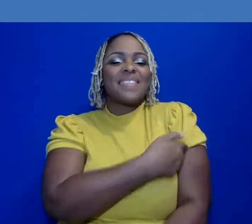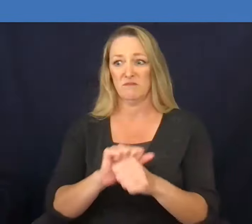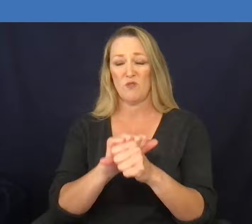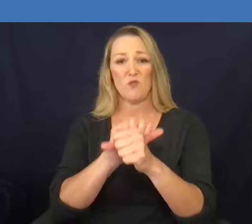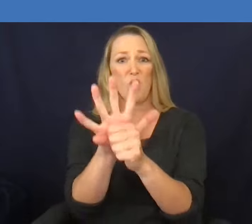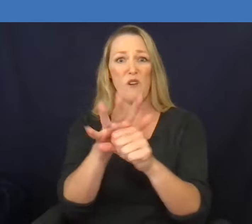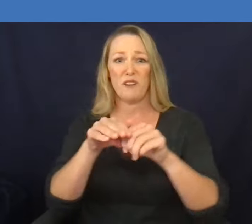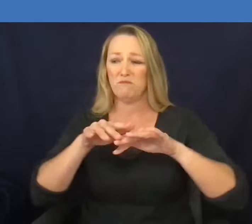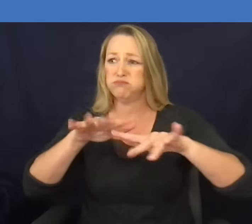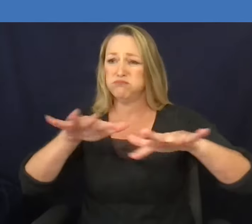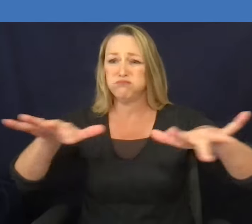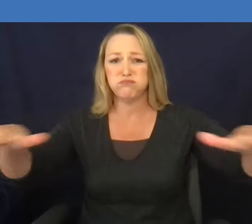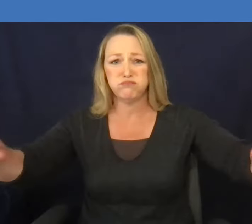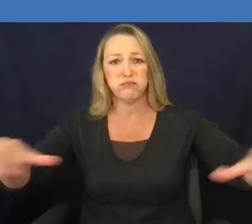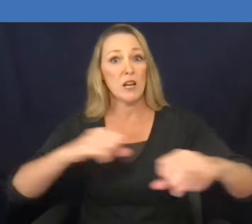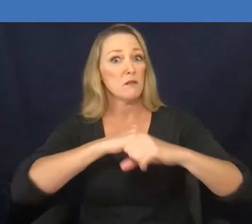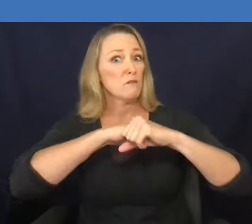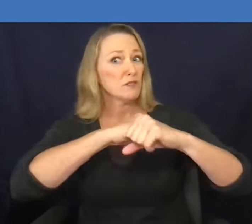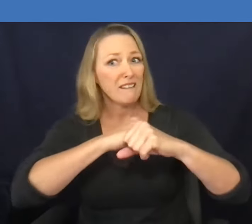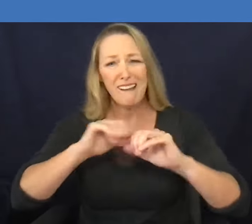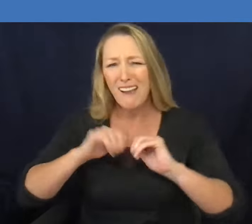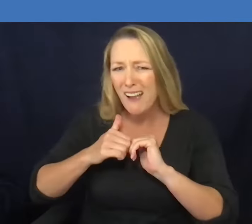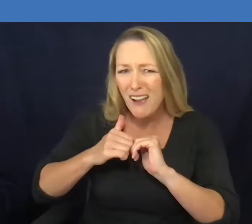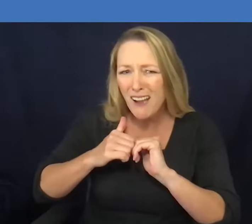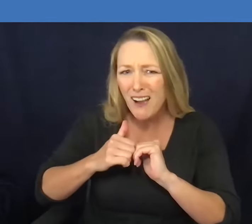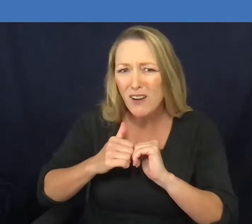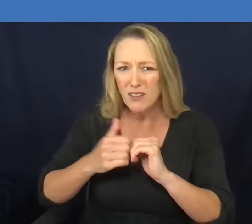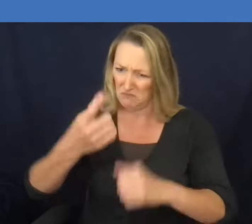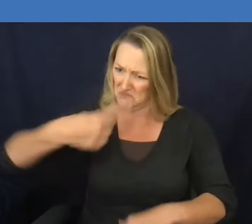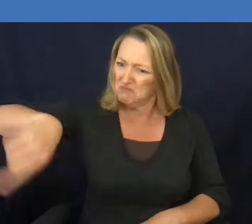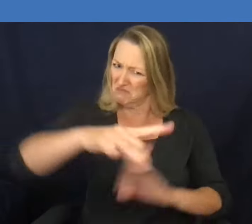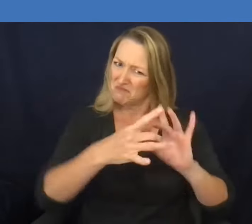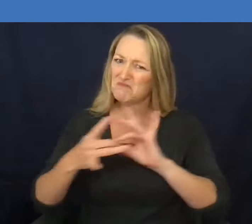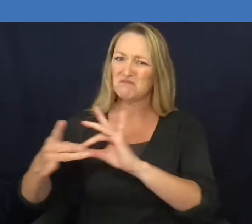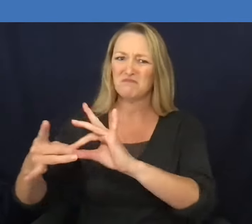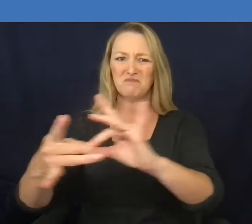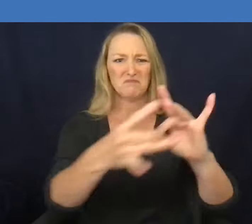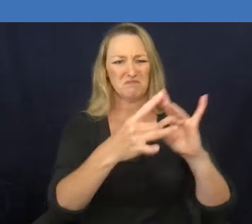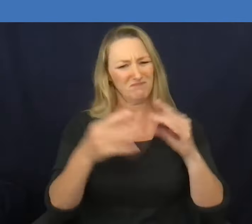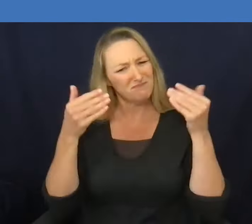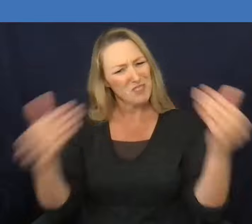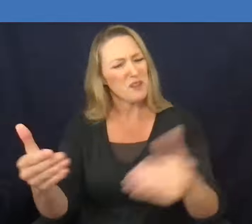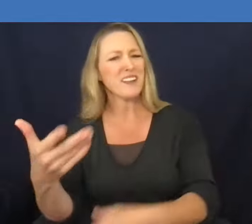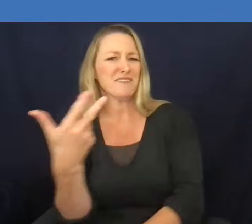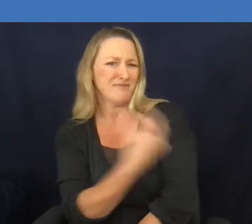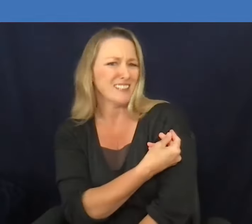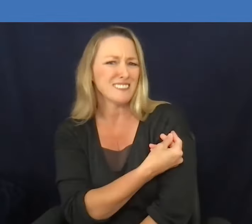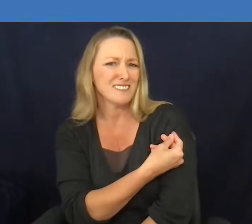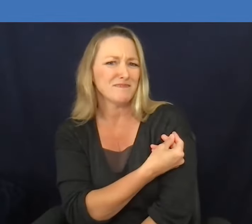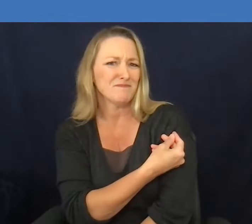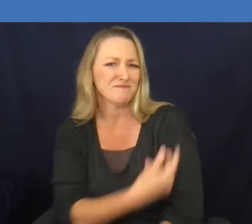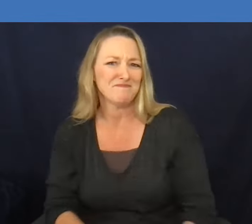Let’s all do our part to protect ourselves and everyone around us by getting the vaccine for COVID-19.